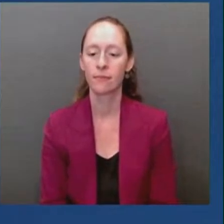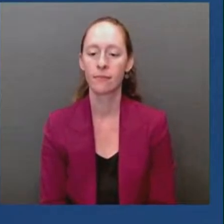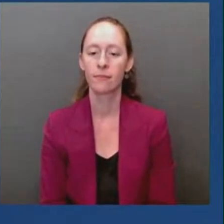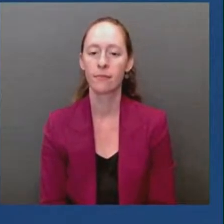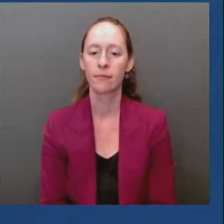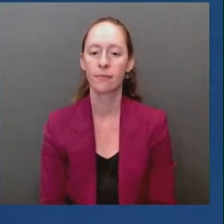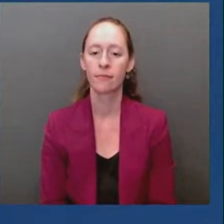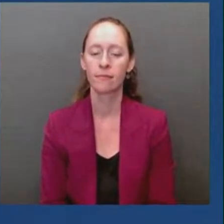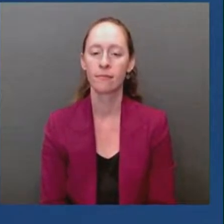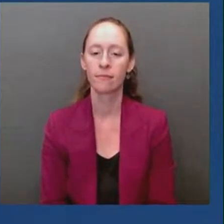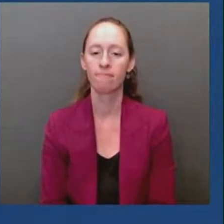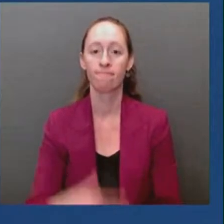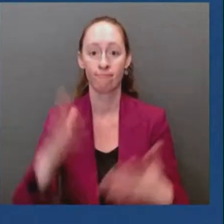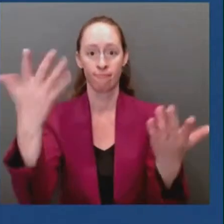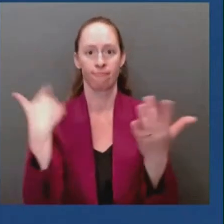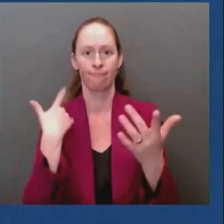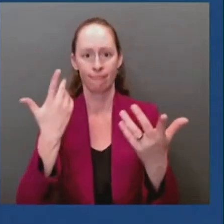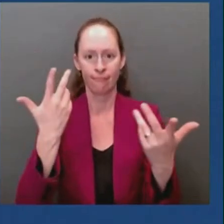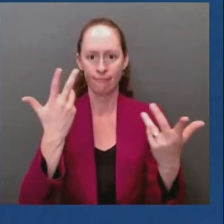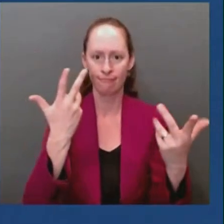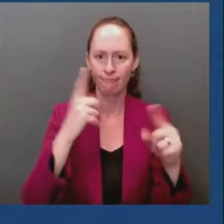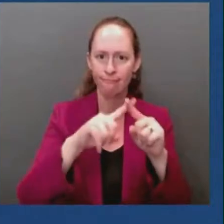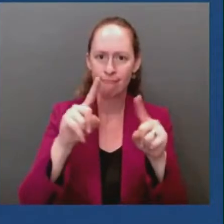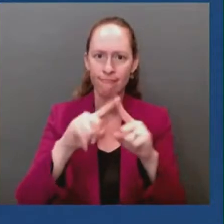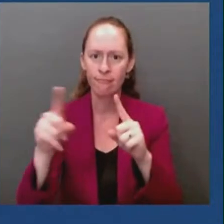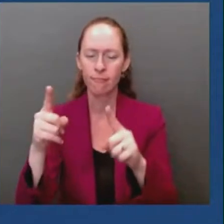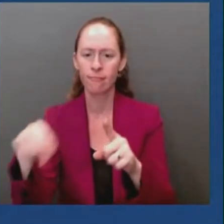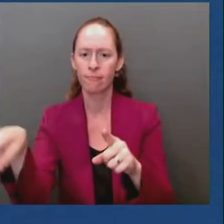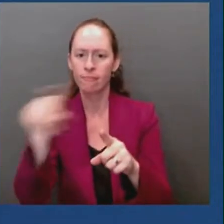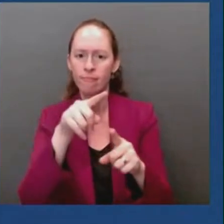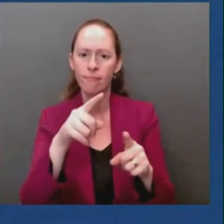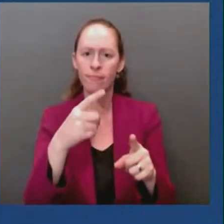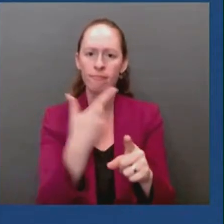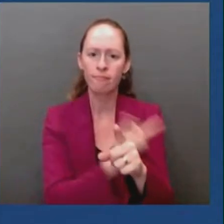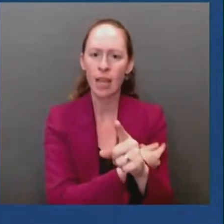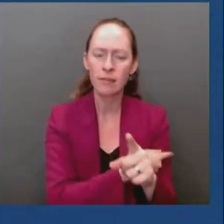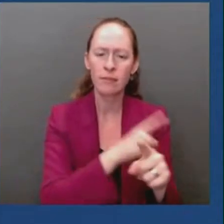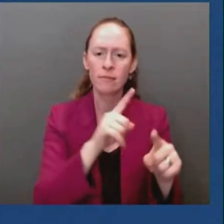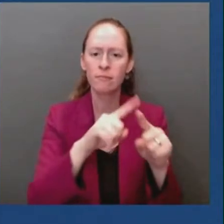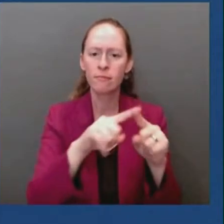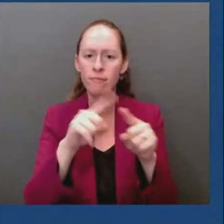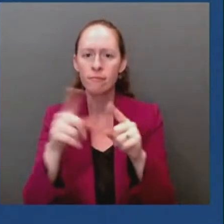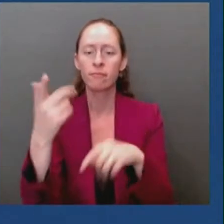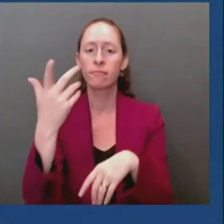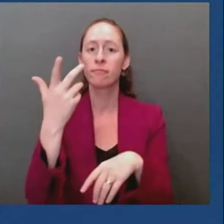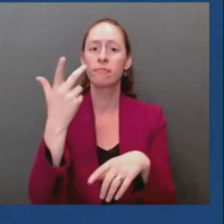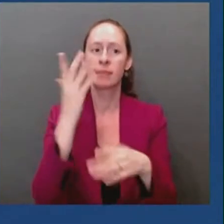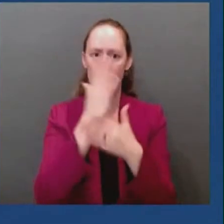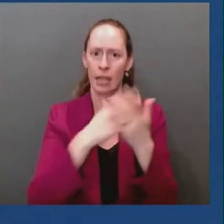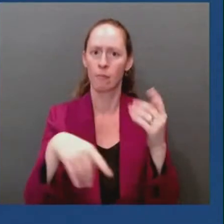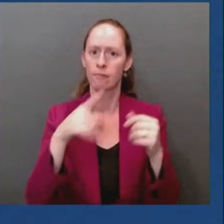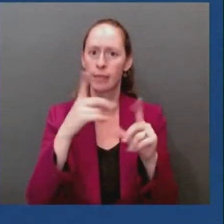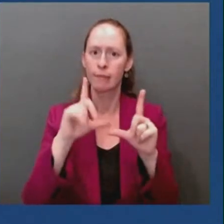DIFFERENT ARRAY OF VACCINE BOTTLE CAPS, LABELS, AND DOSES,